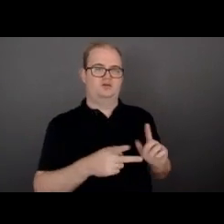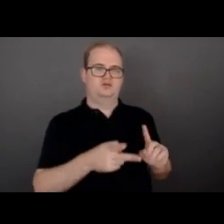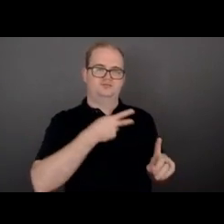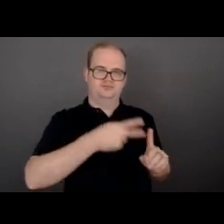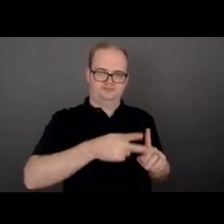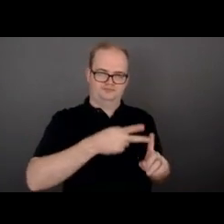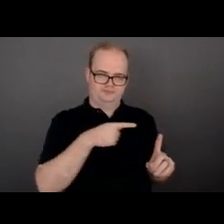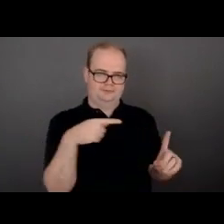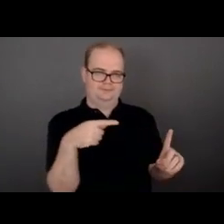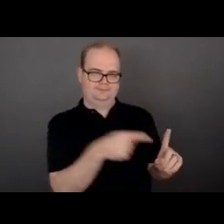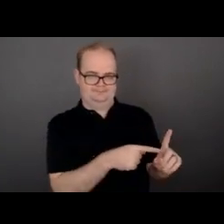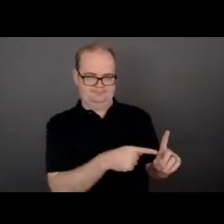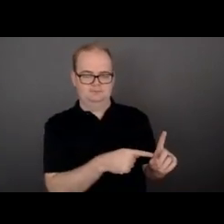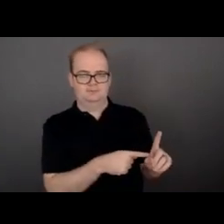continued post separation.